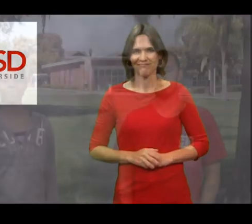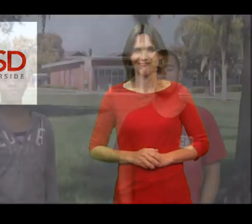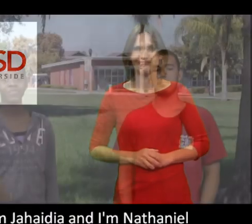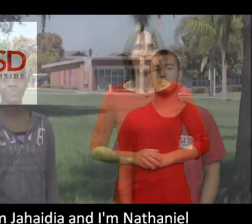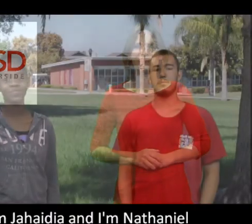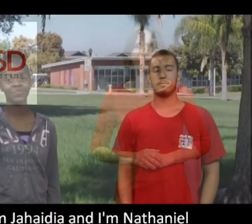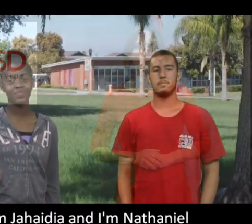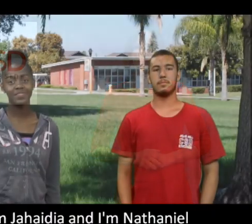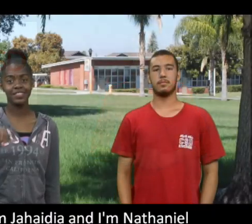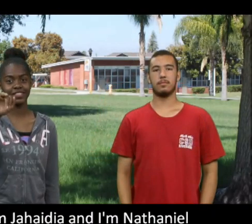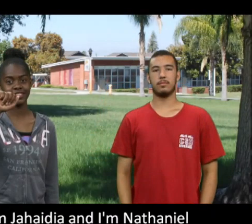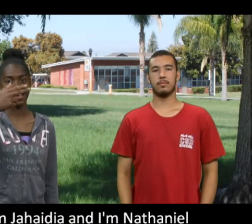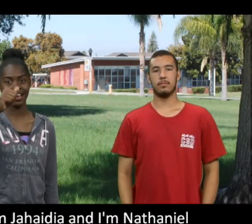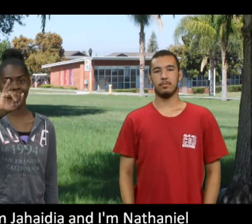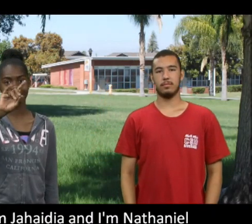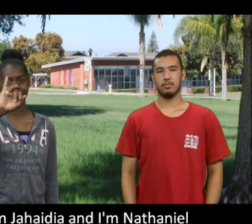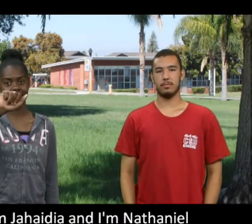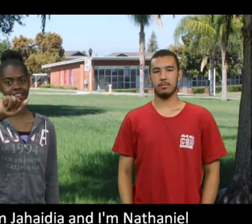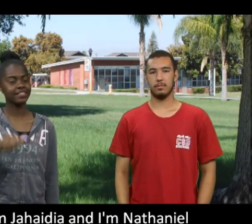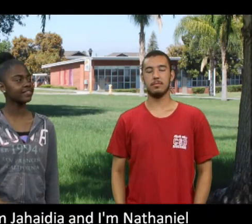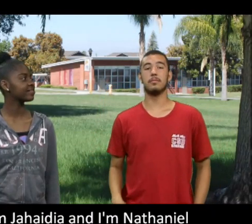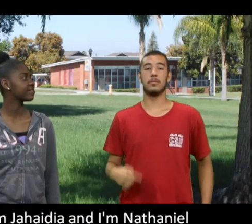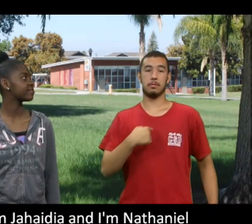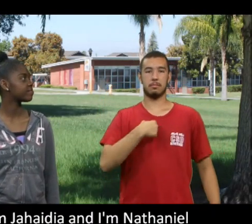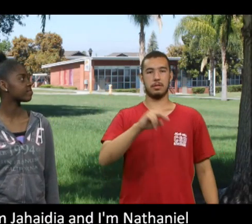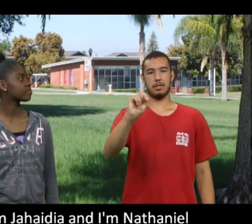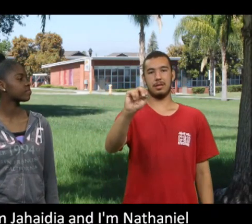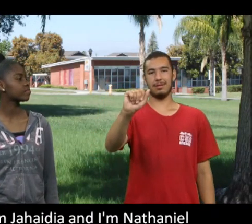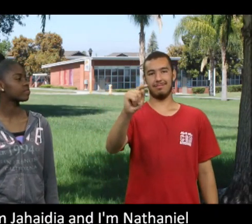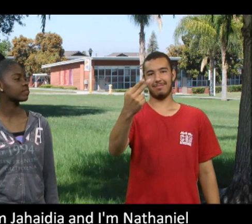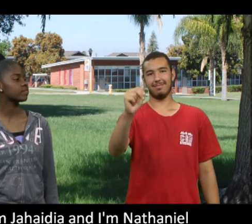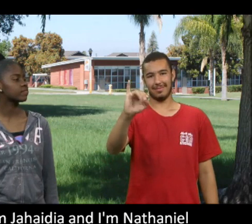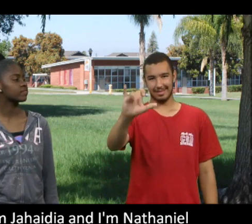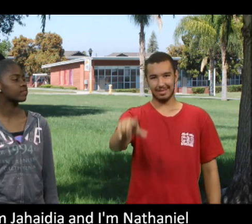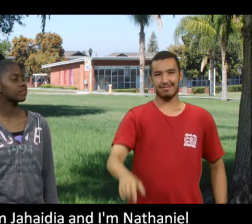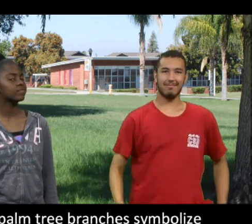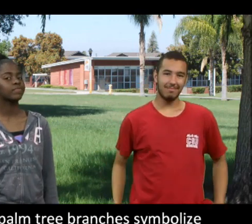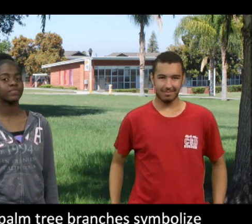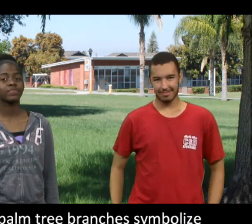I'm Jahaidia and I'm Nathaniel